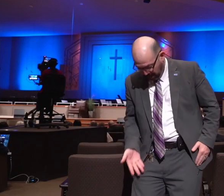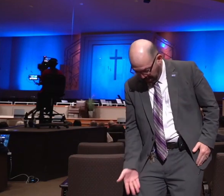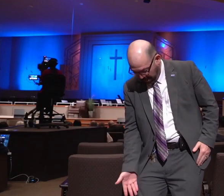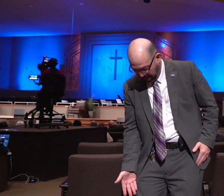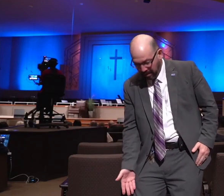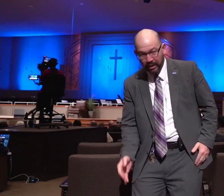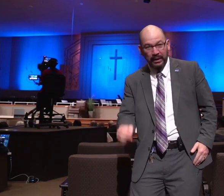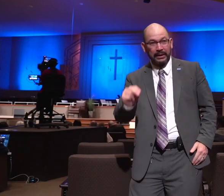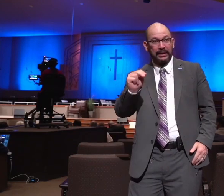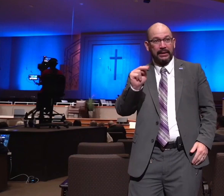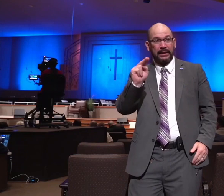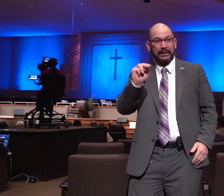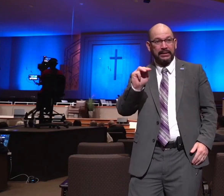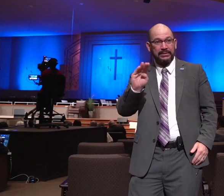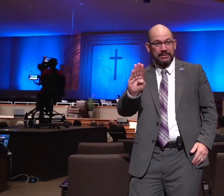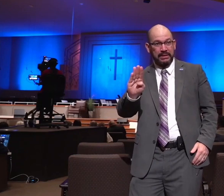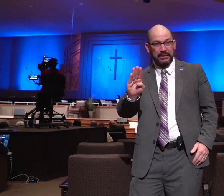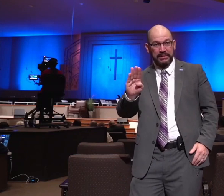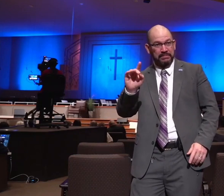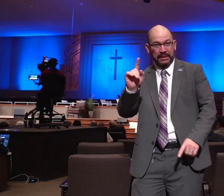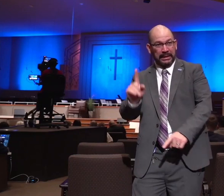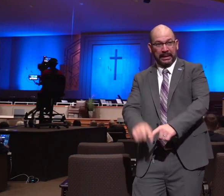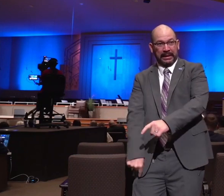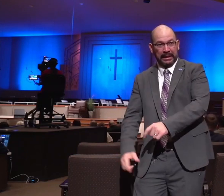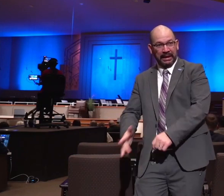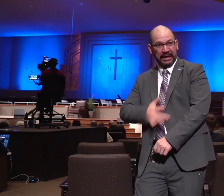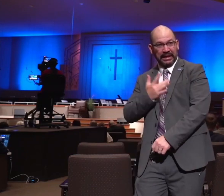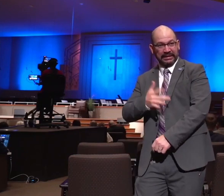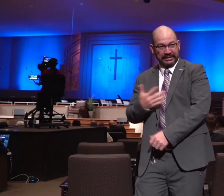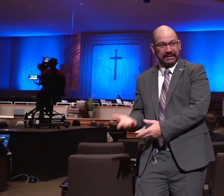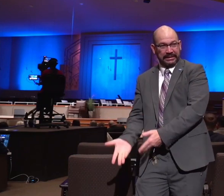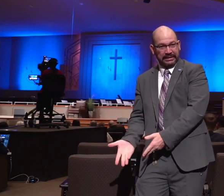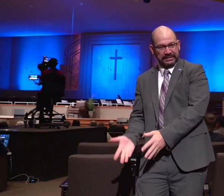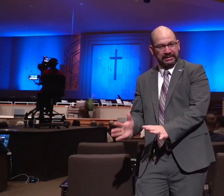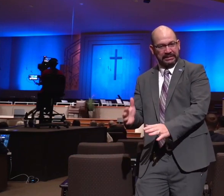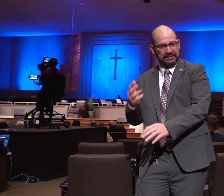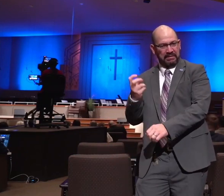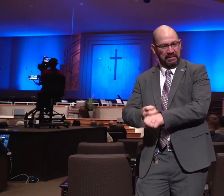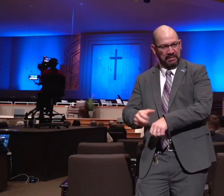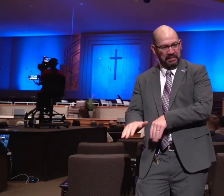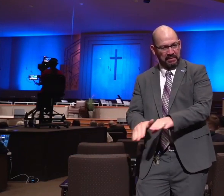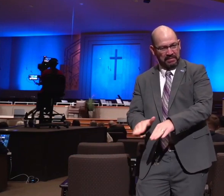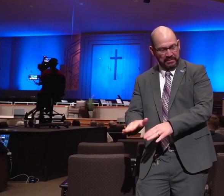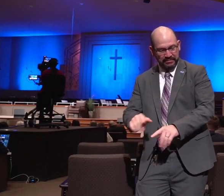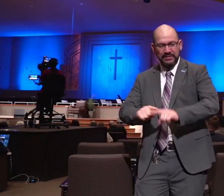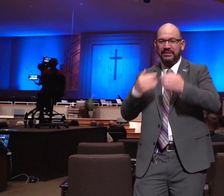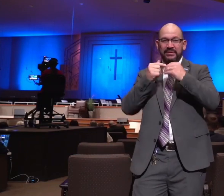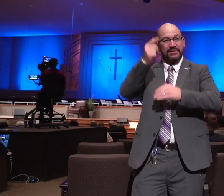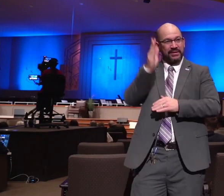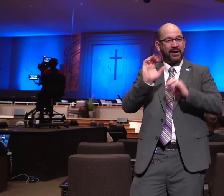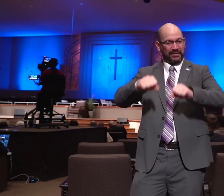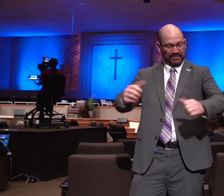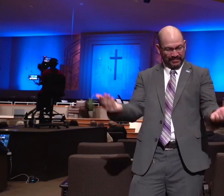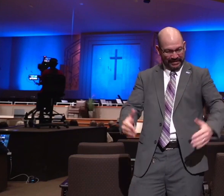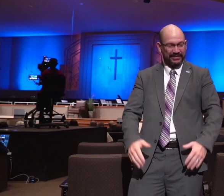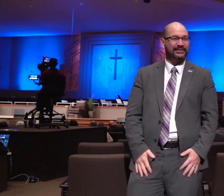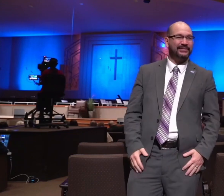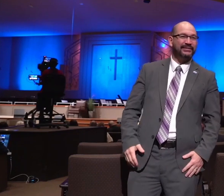so I'm numb from here to here thank you for coming back tonight